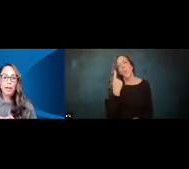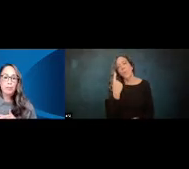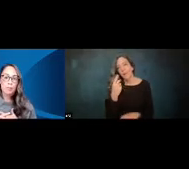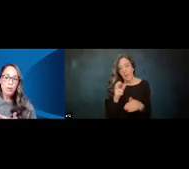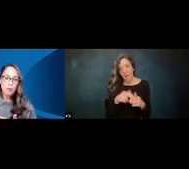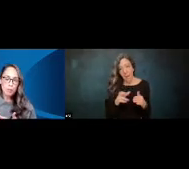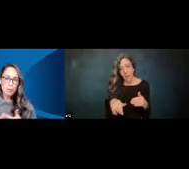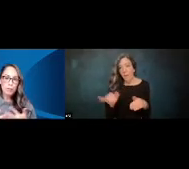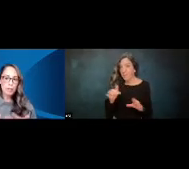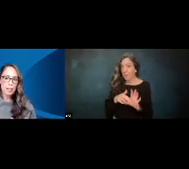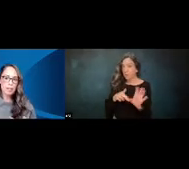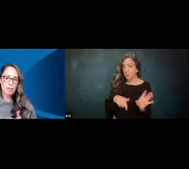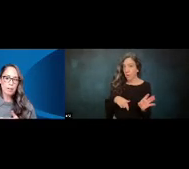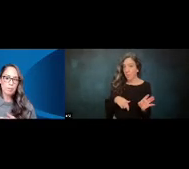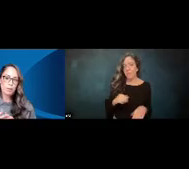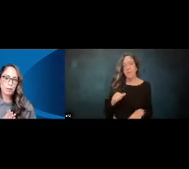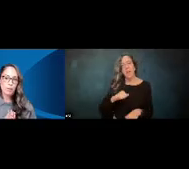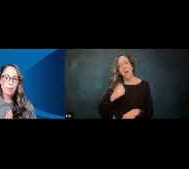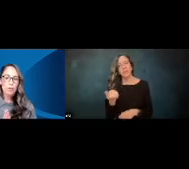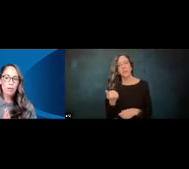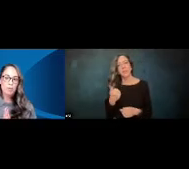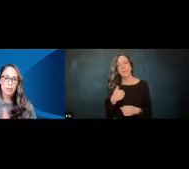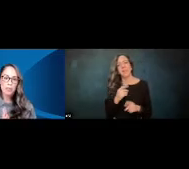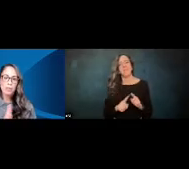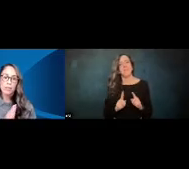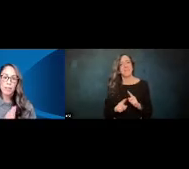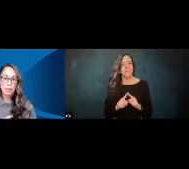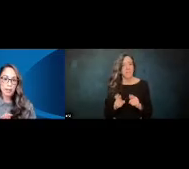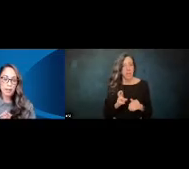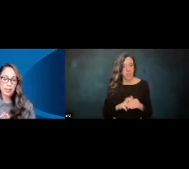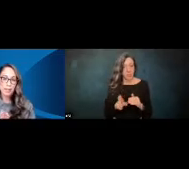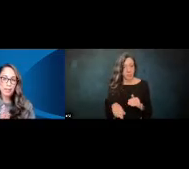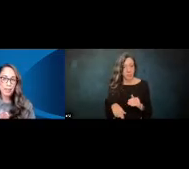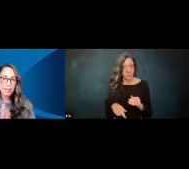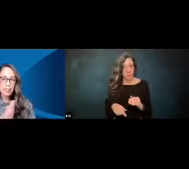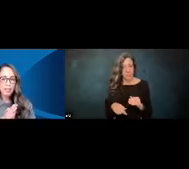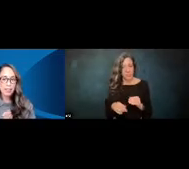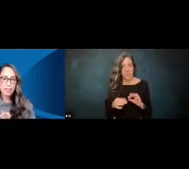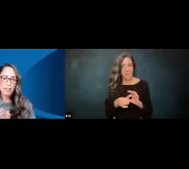others capture multiple related outcomes. Those are referred to as sub indicators and their data